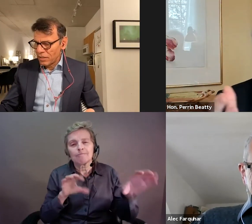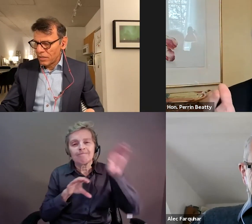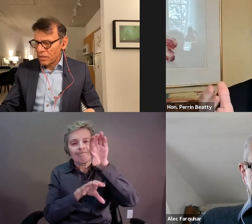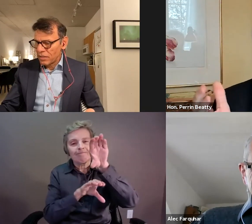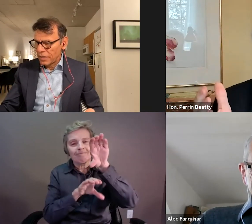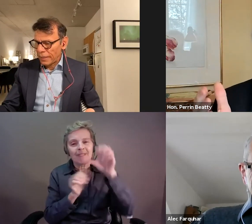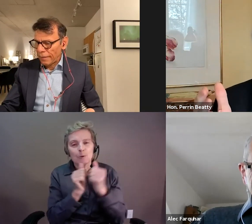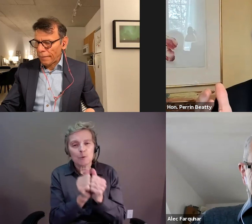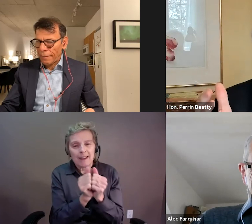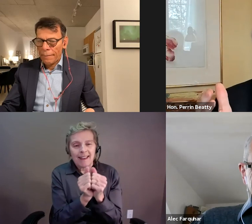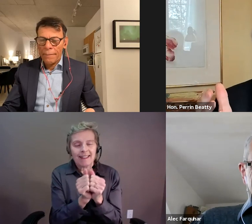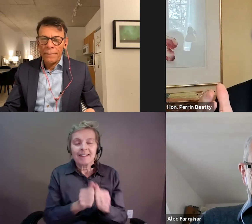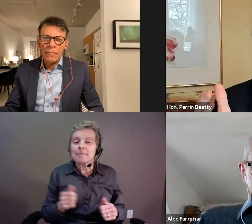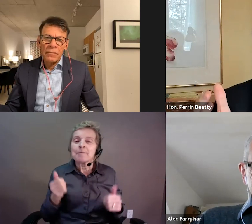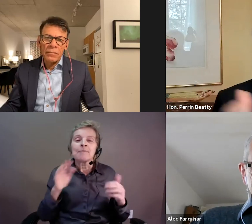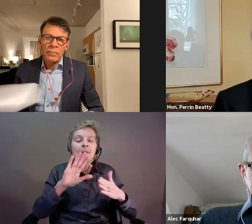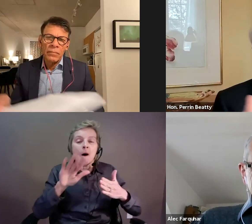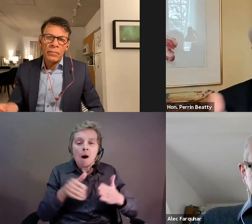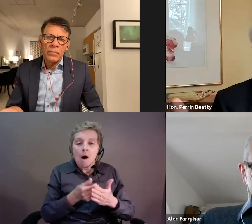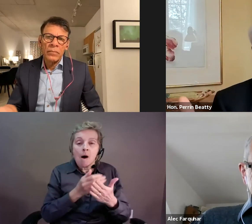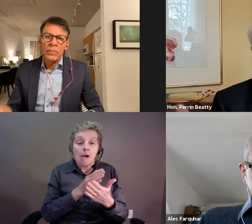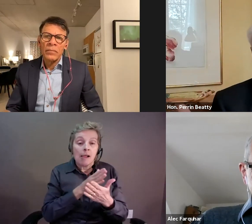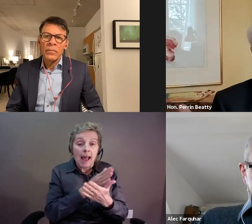Alec, there are all sorts of areas where management and labour can disagree,